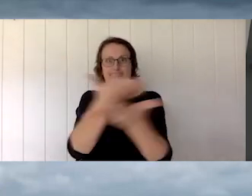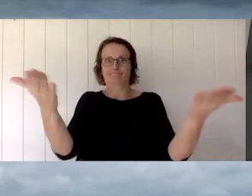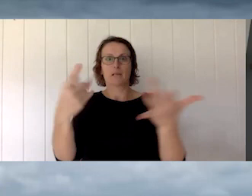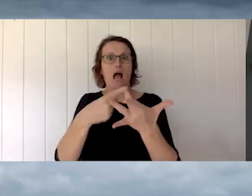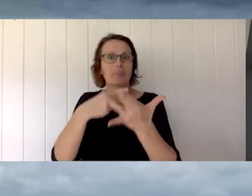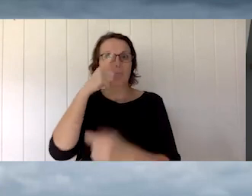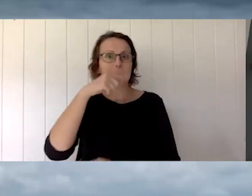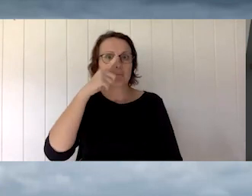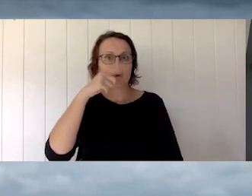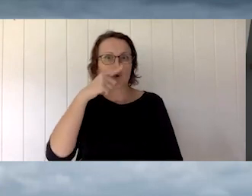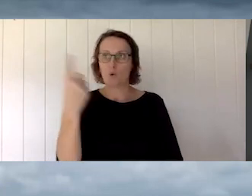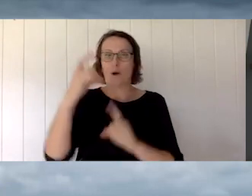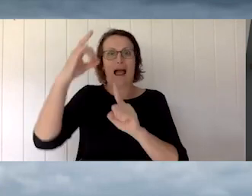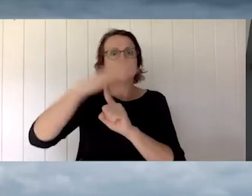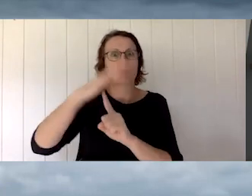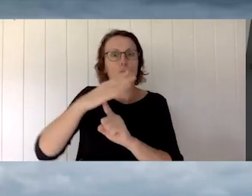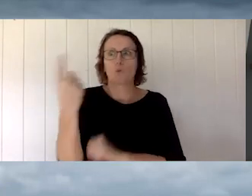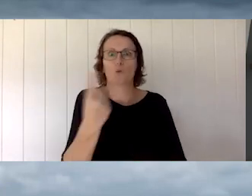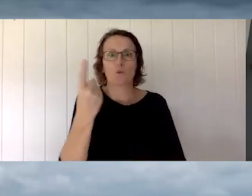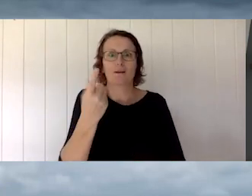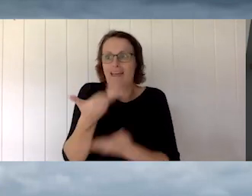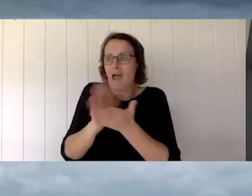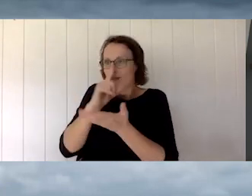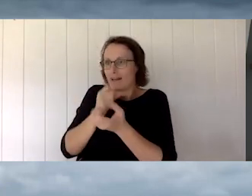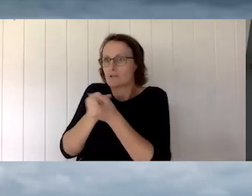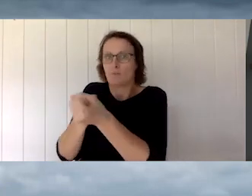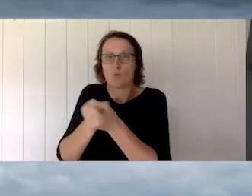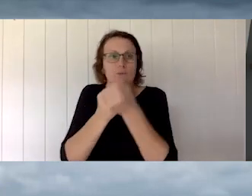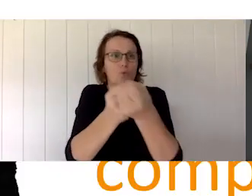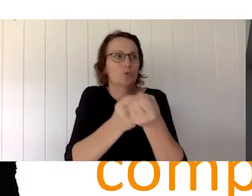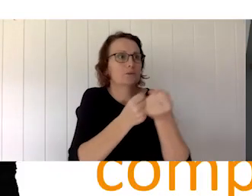really important to us and how we can help them. You see, this is more